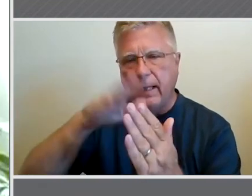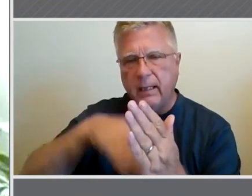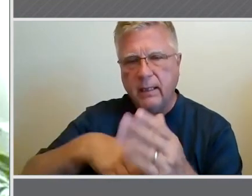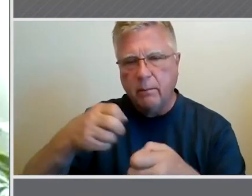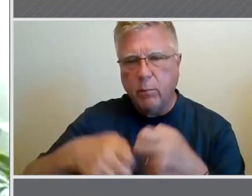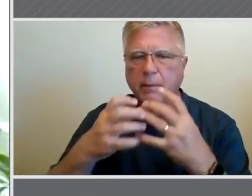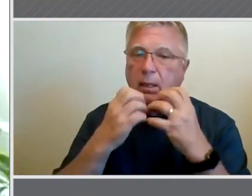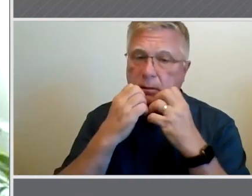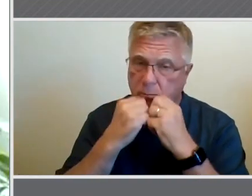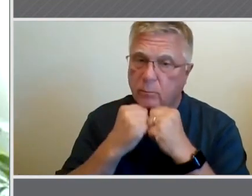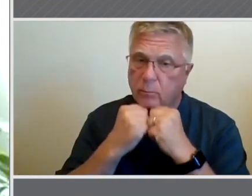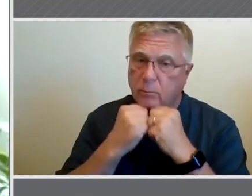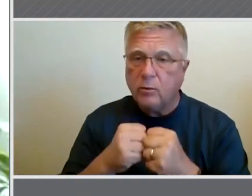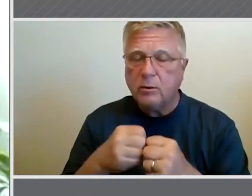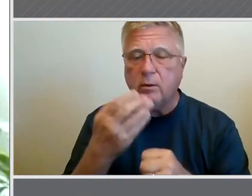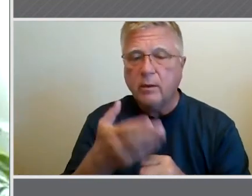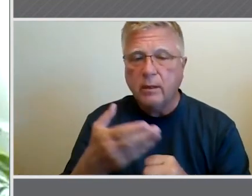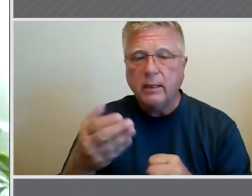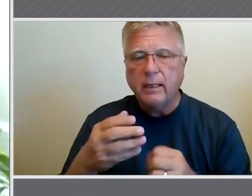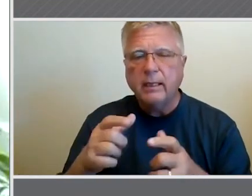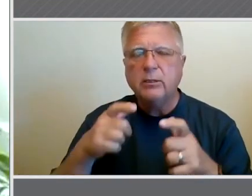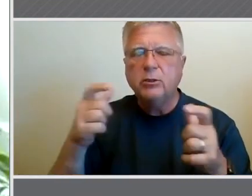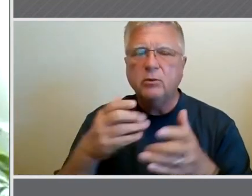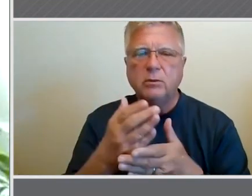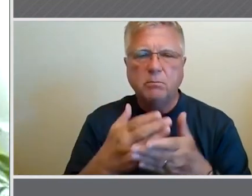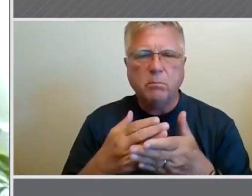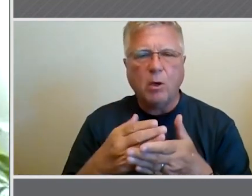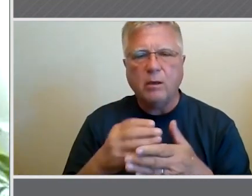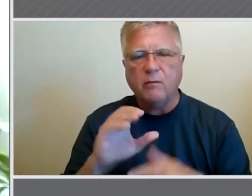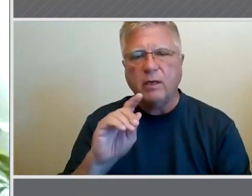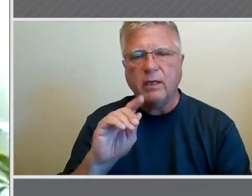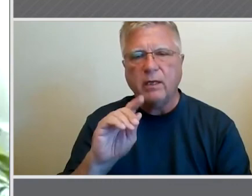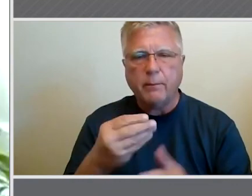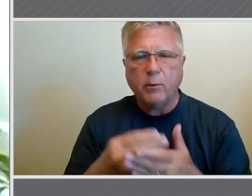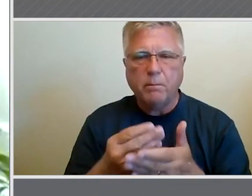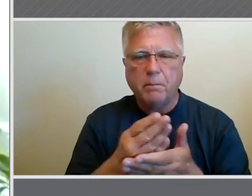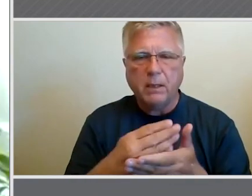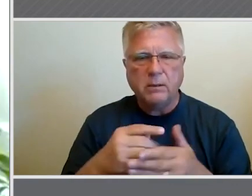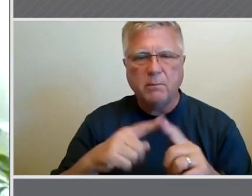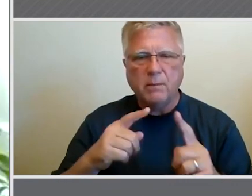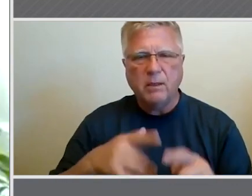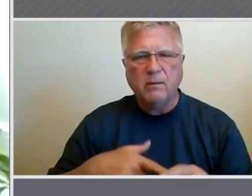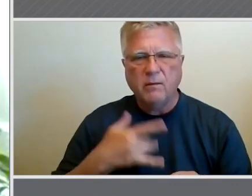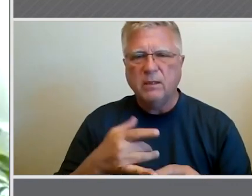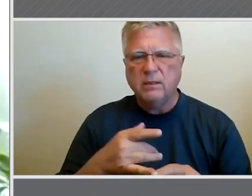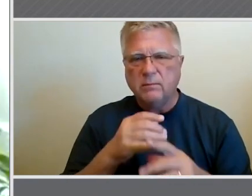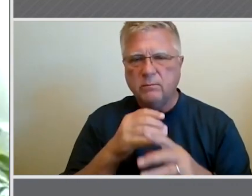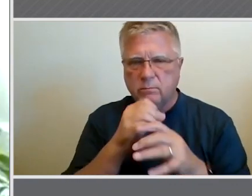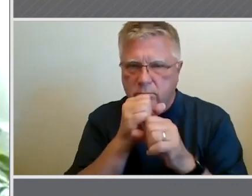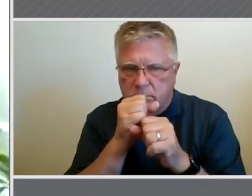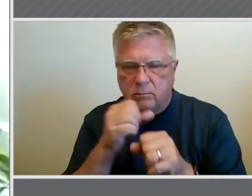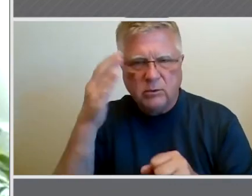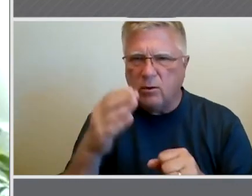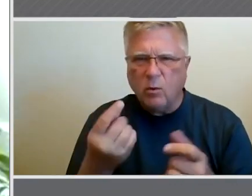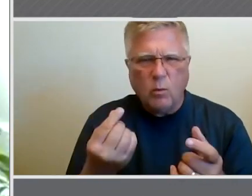and a huge part of the capital budget but because it feels a little bit anonymous because you don't necessarily know what the workload is going to be next year its budget